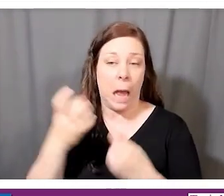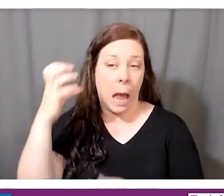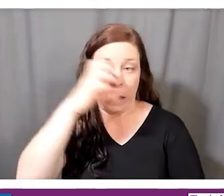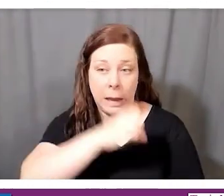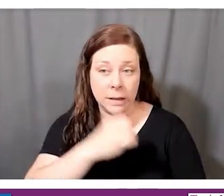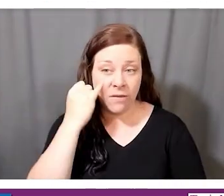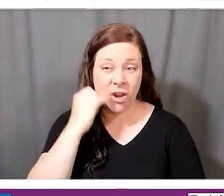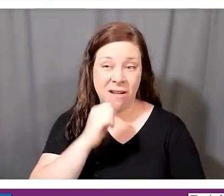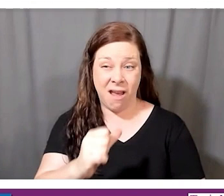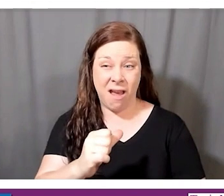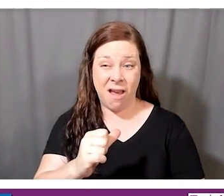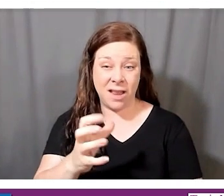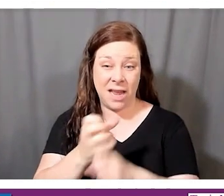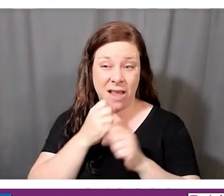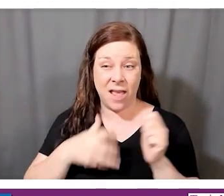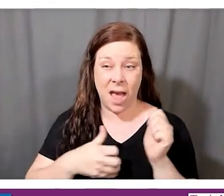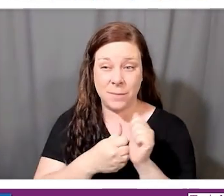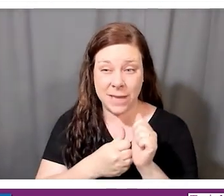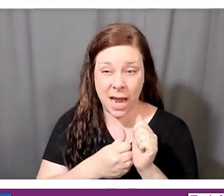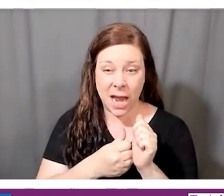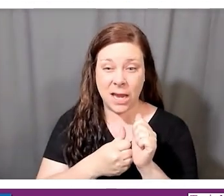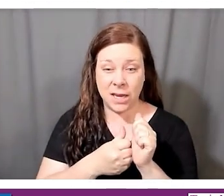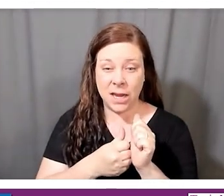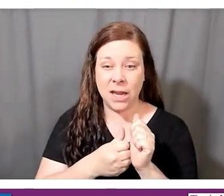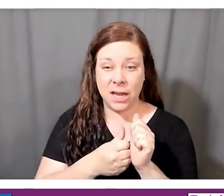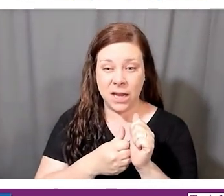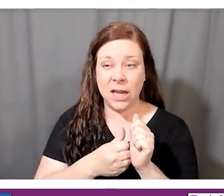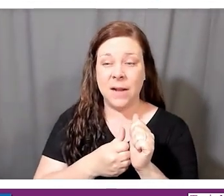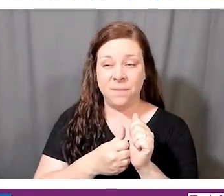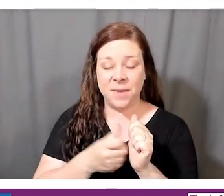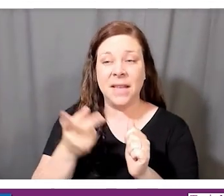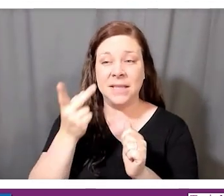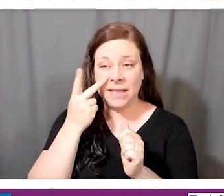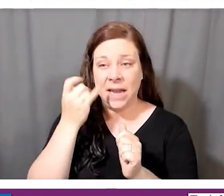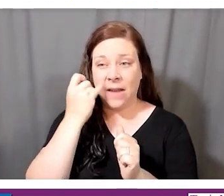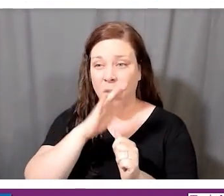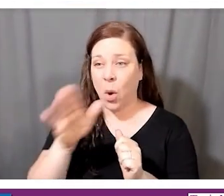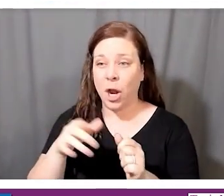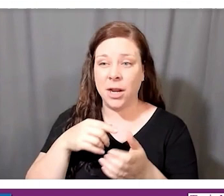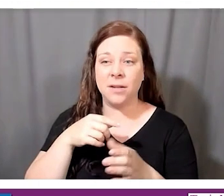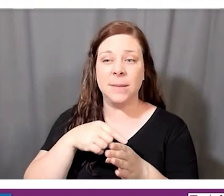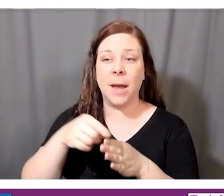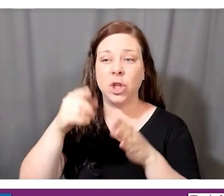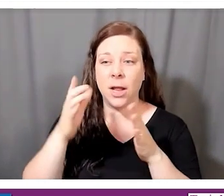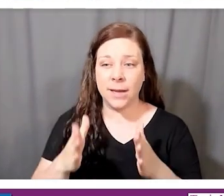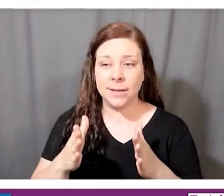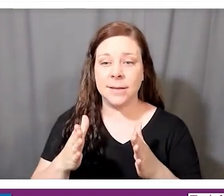you would start with either if you have an AT specialist, braille specialist like that that does that kind of work for throughout your district.